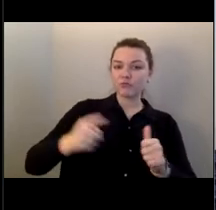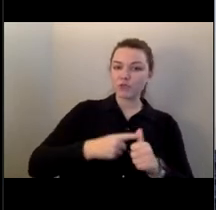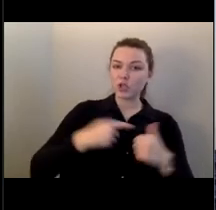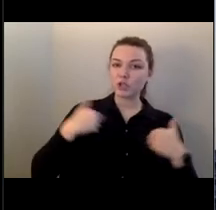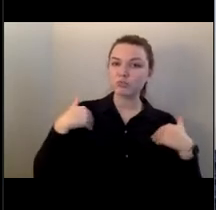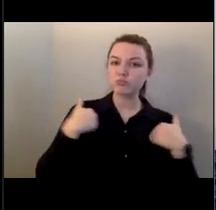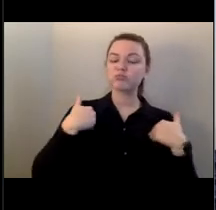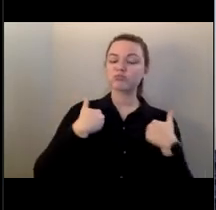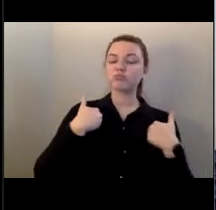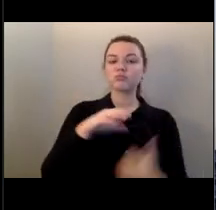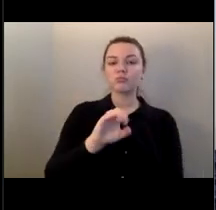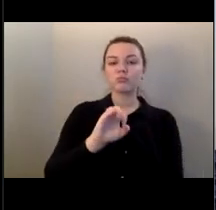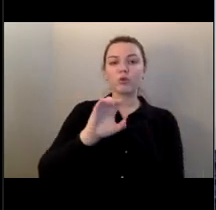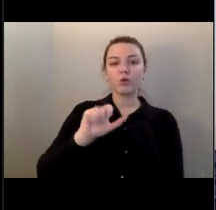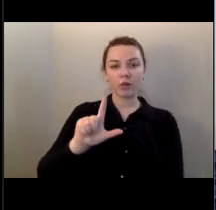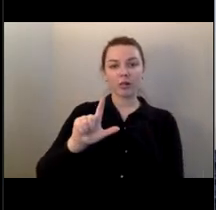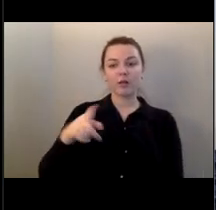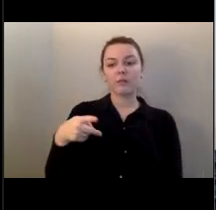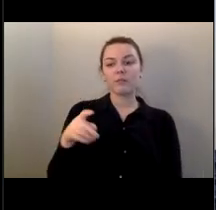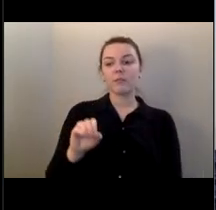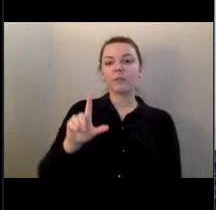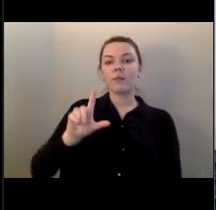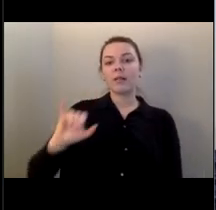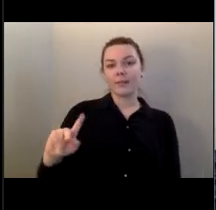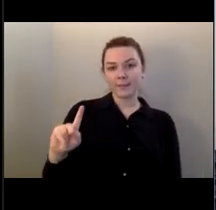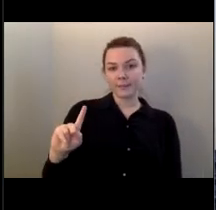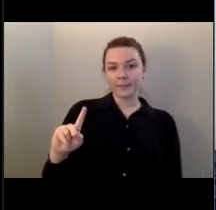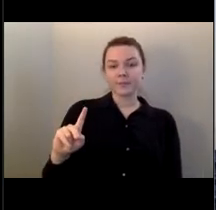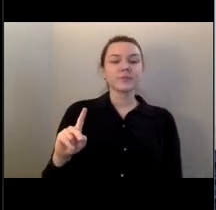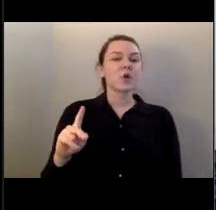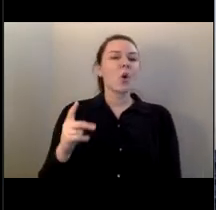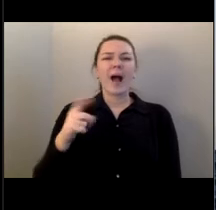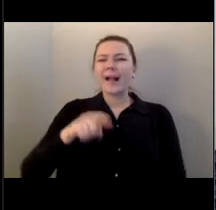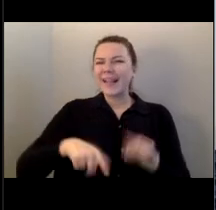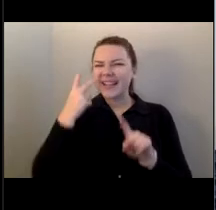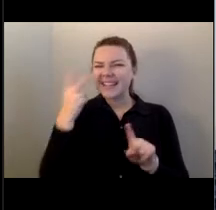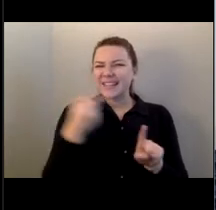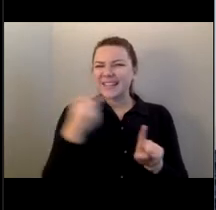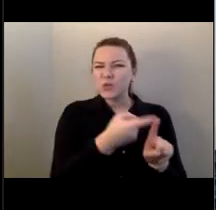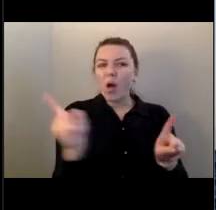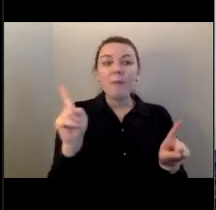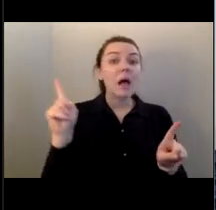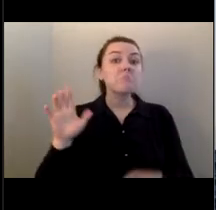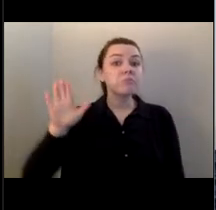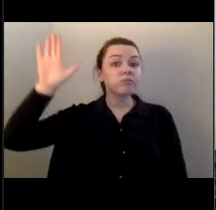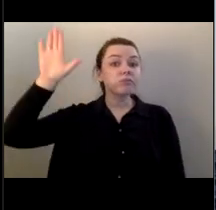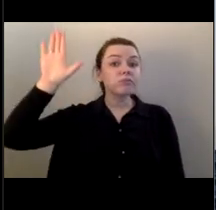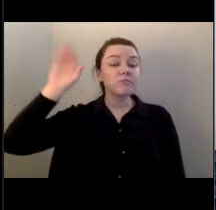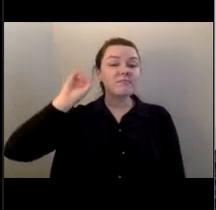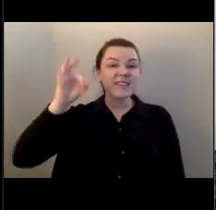So let me see. Raise your hand. I can't really see you folks, but just go ahead. Raise your hand if you have ever seen a coral reef.